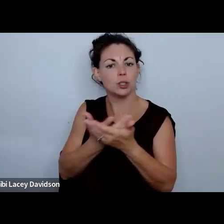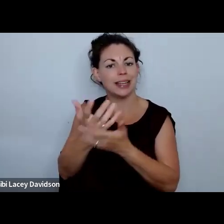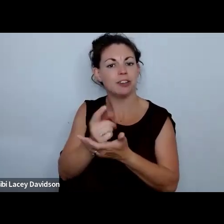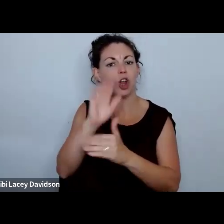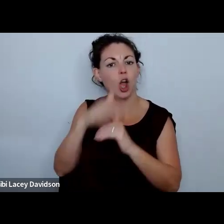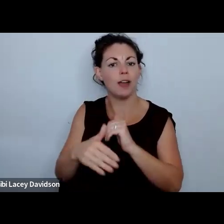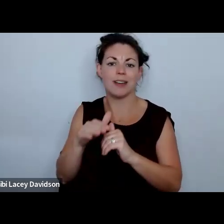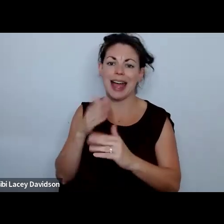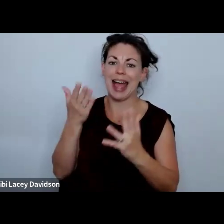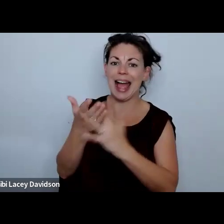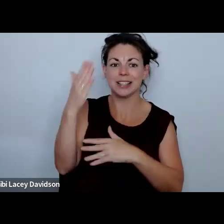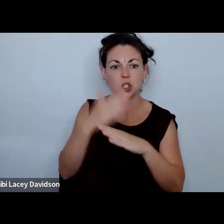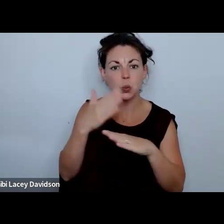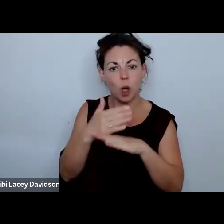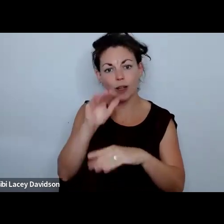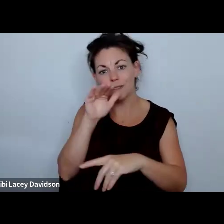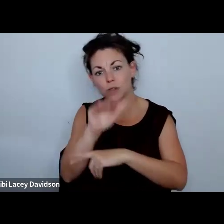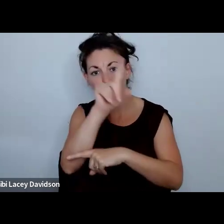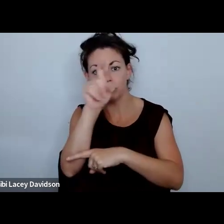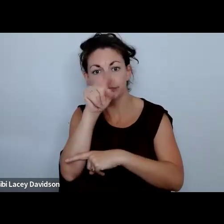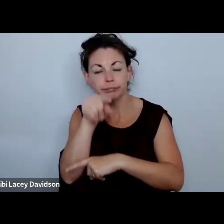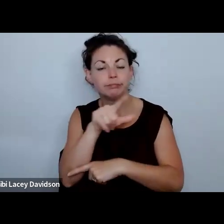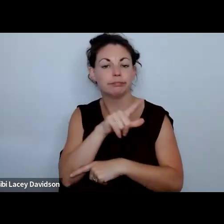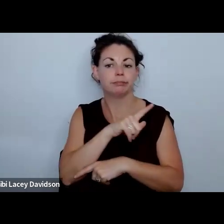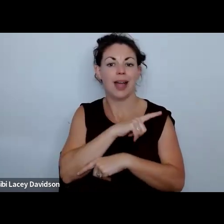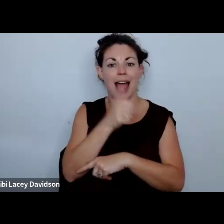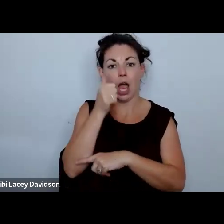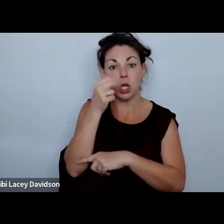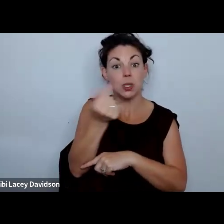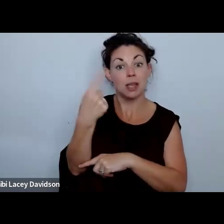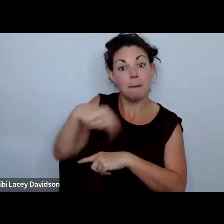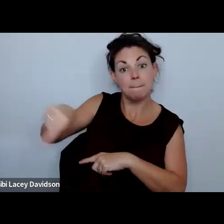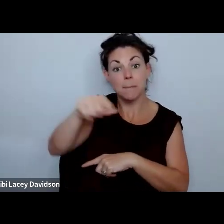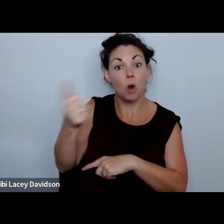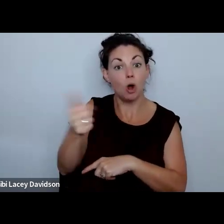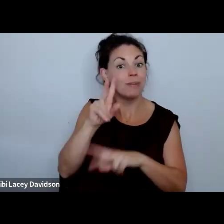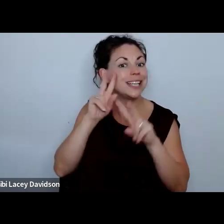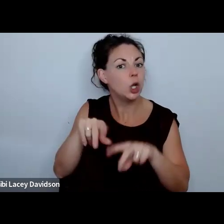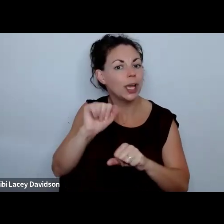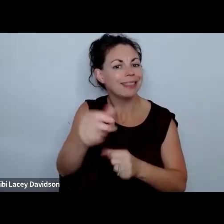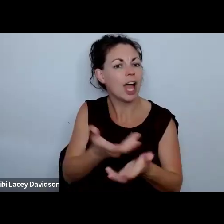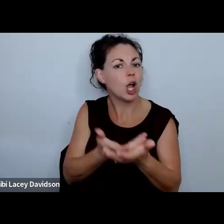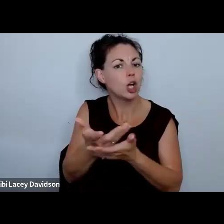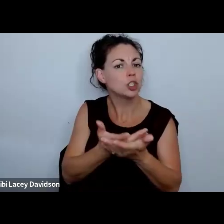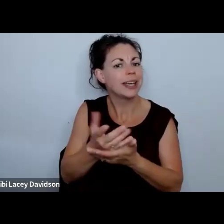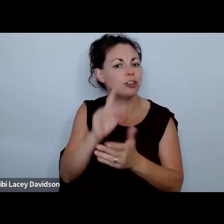think you might respond to the to the questions the government's put. So to start with, Policy Connect, as I say, a think tank,